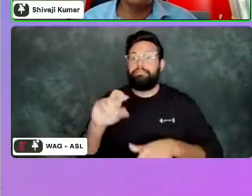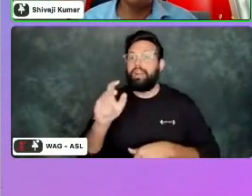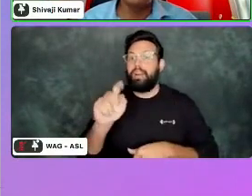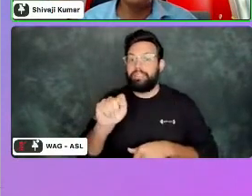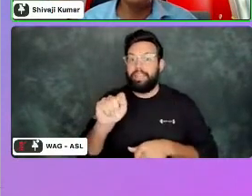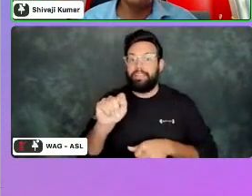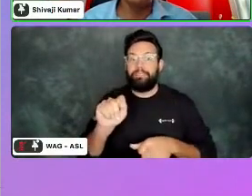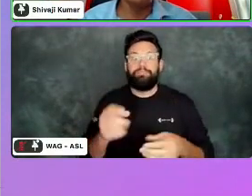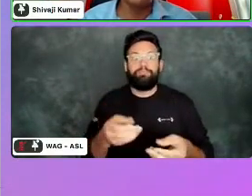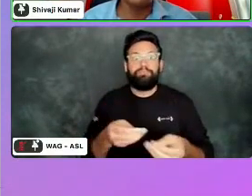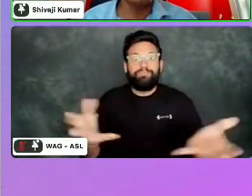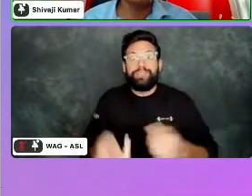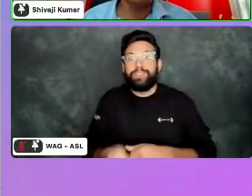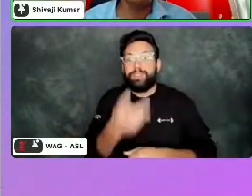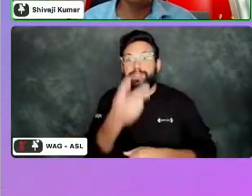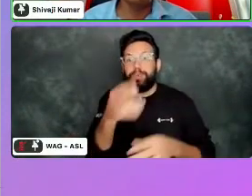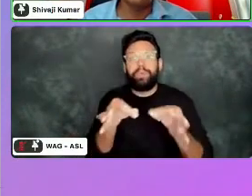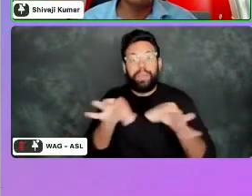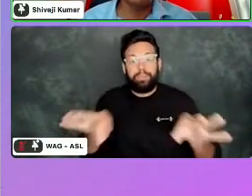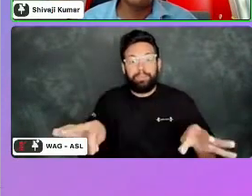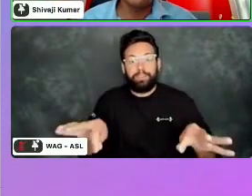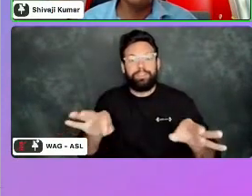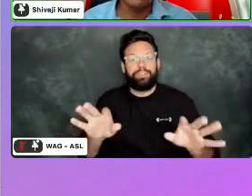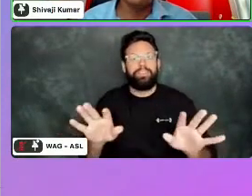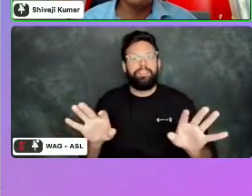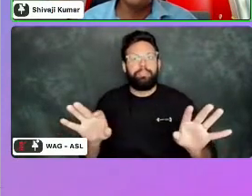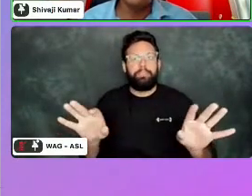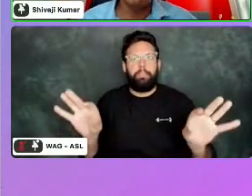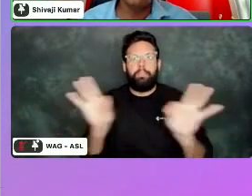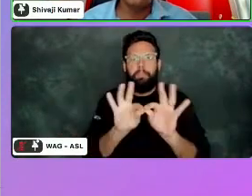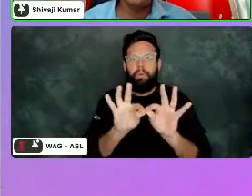that we do mark it as with that lang attribute.